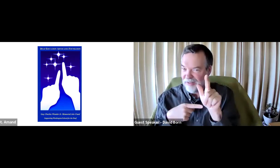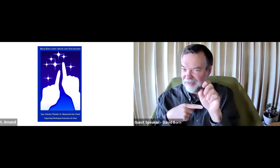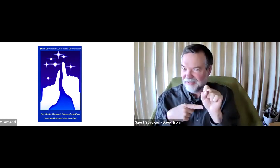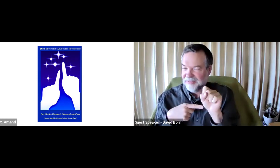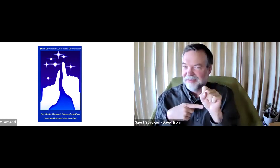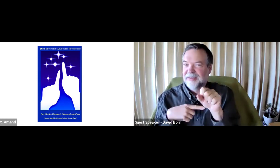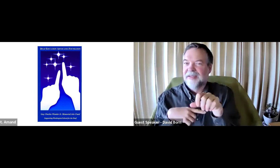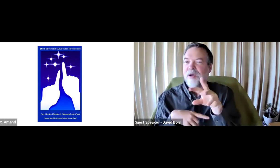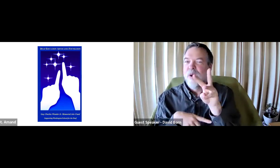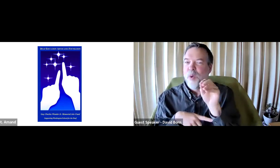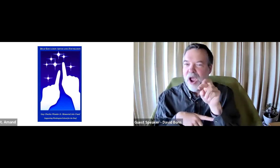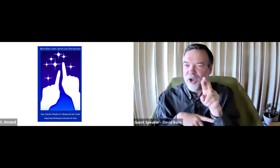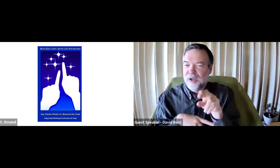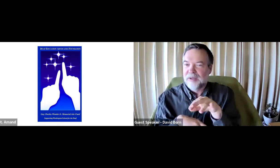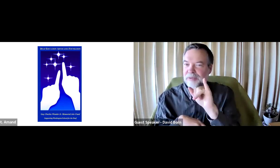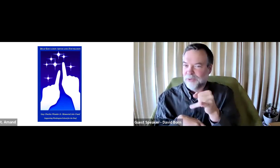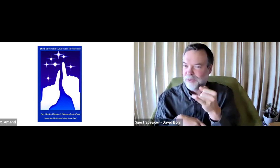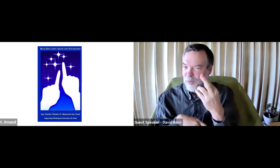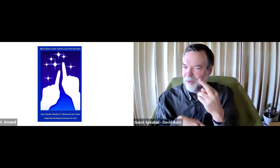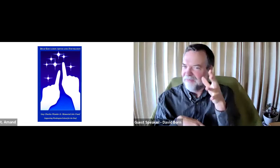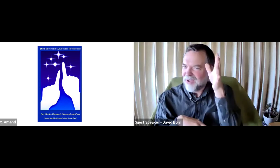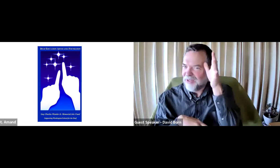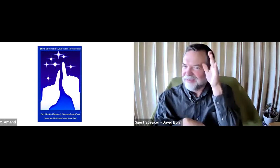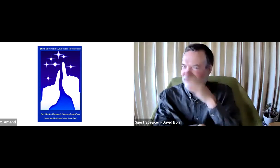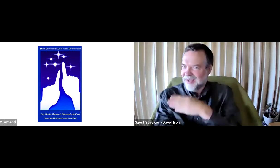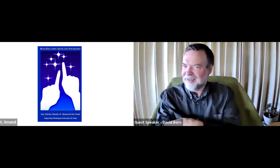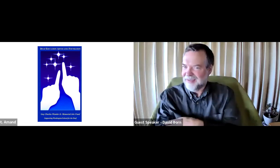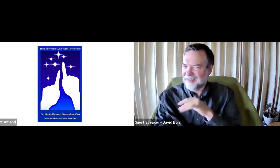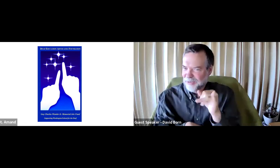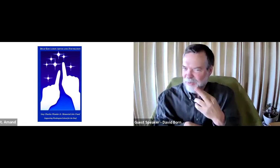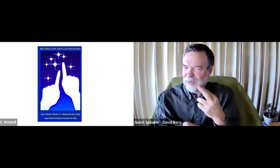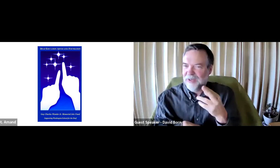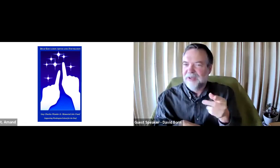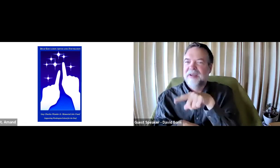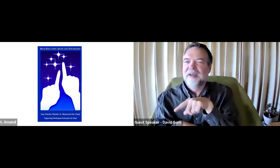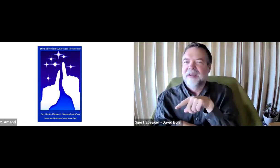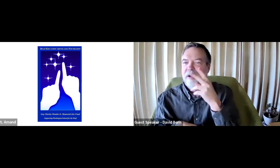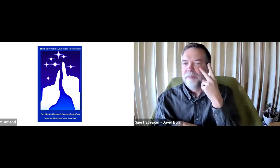We decided to name it The Guy Charles Wonder Jr.--